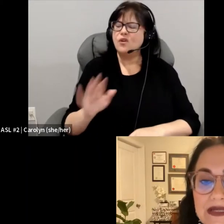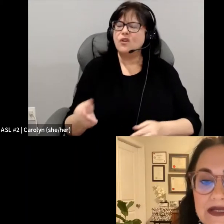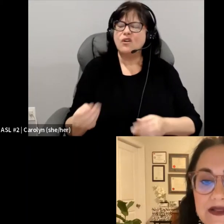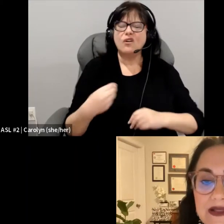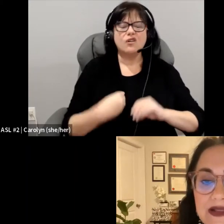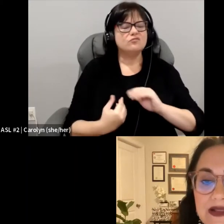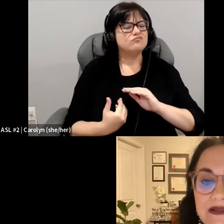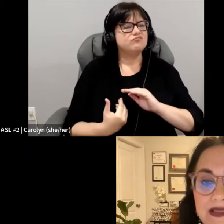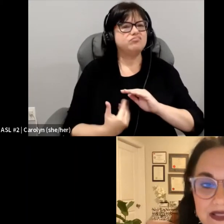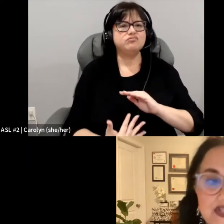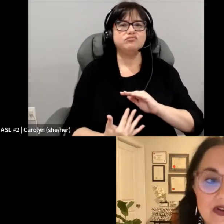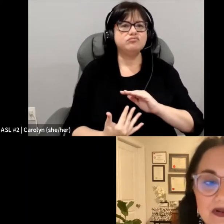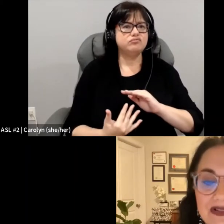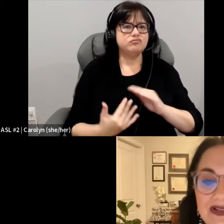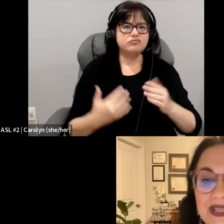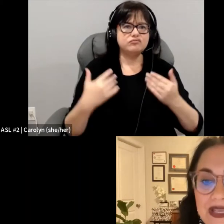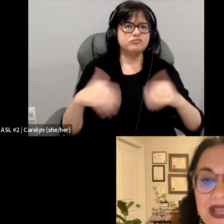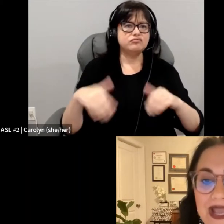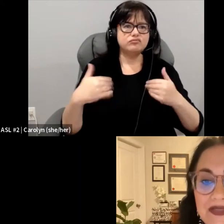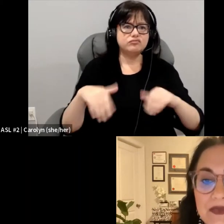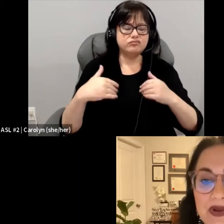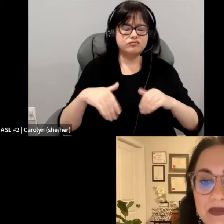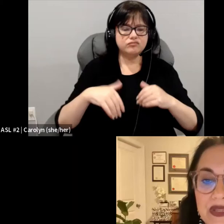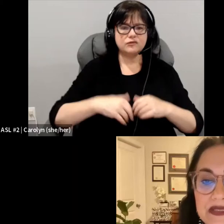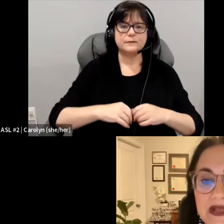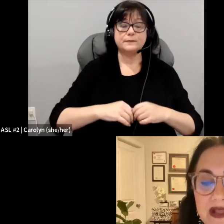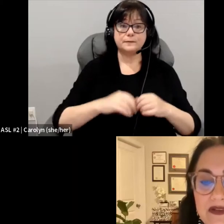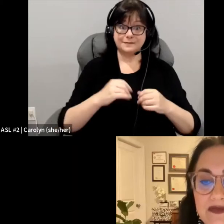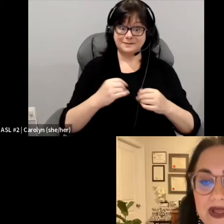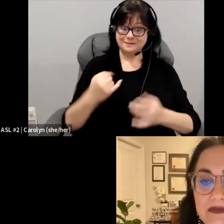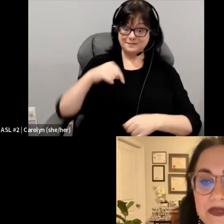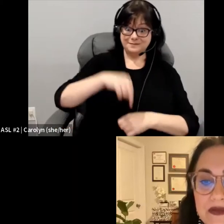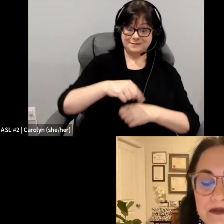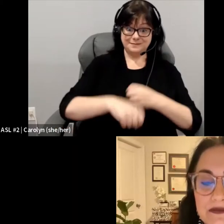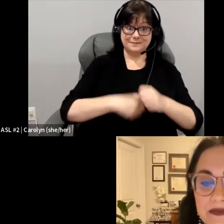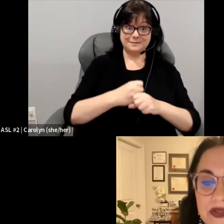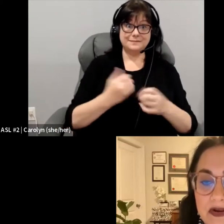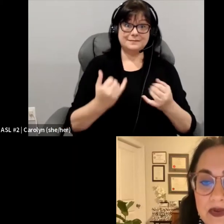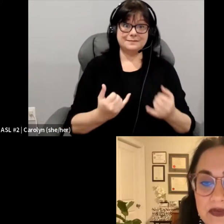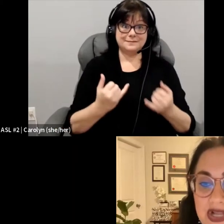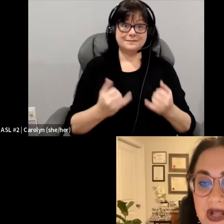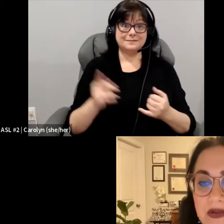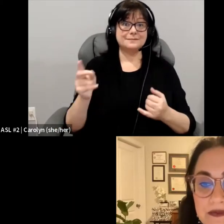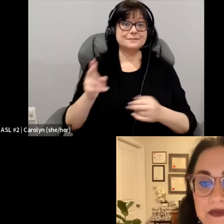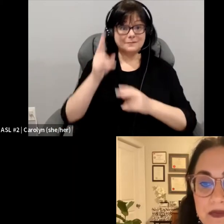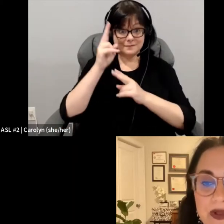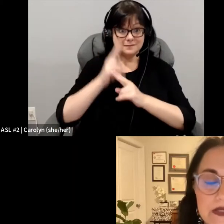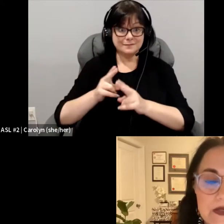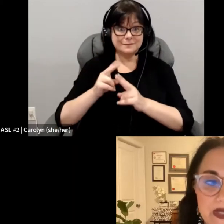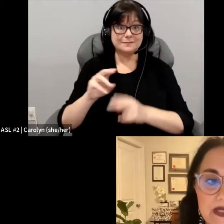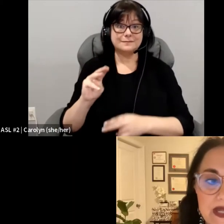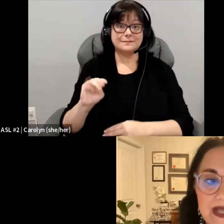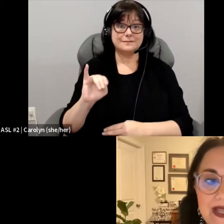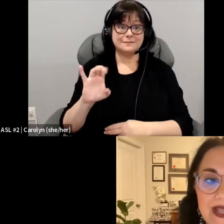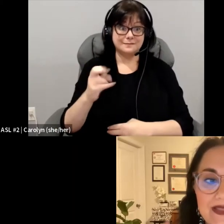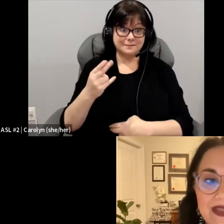AND THIS YEAR LOOKING AT THE APPOINTMENT OF THE HONOURABLE MICHELLE.